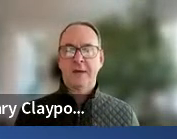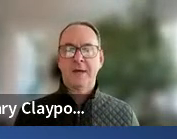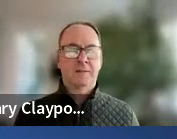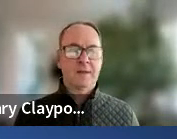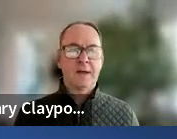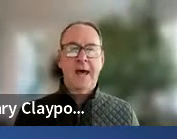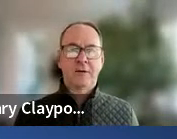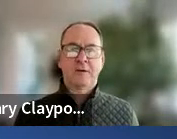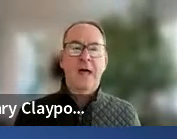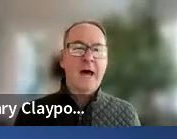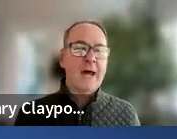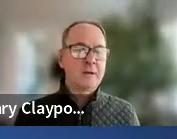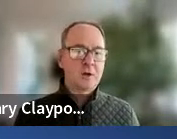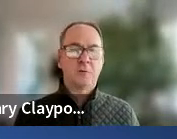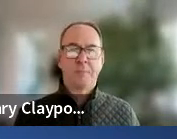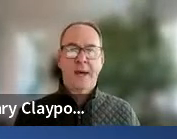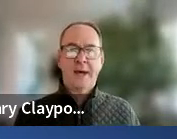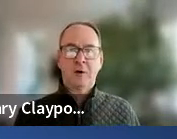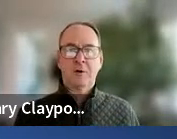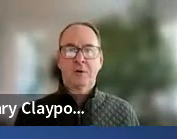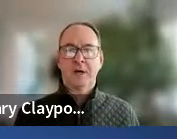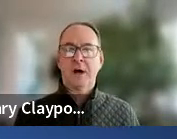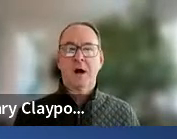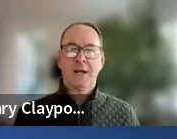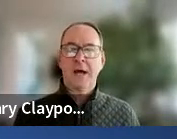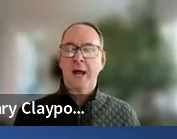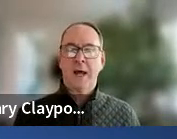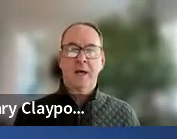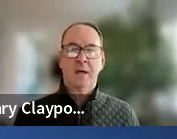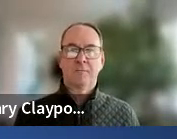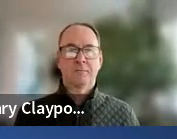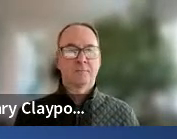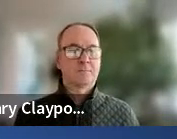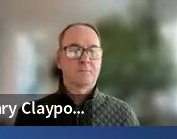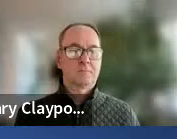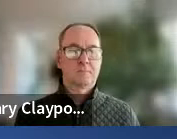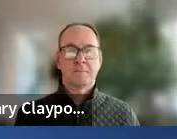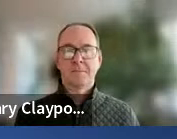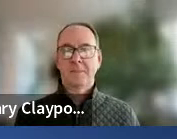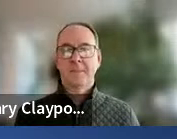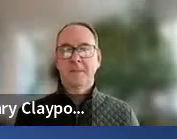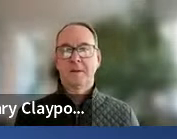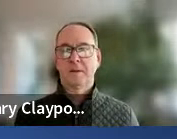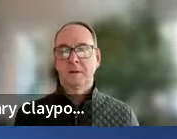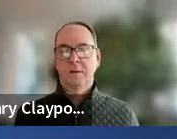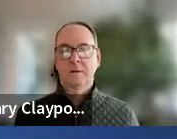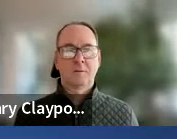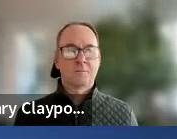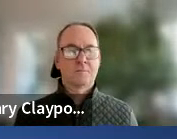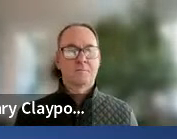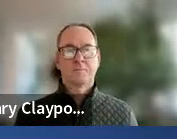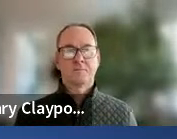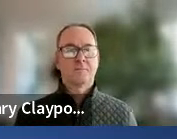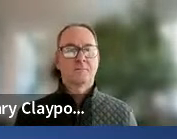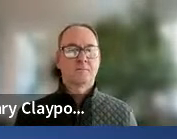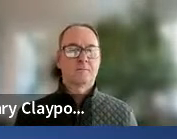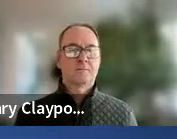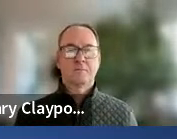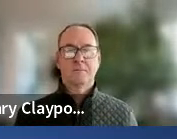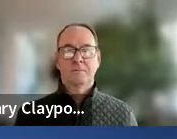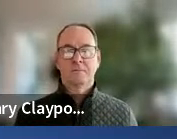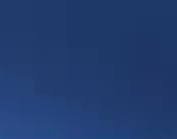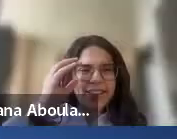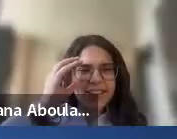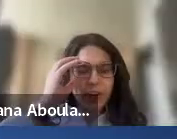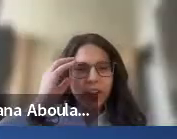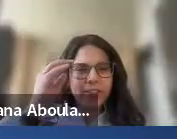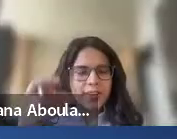I think the next slide goes back over to Ariana. >> Ariana: Thanks, Henry. This is